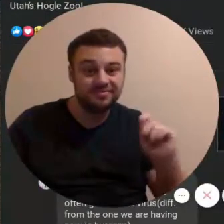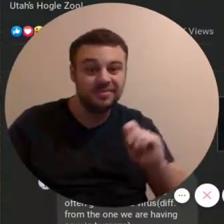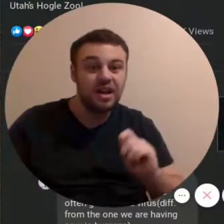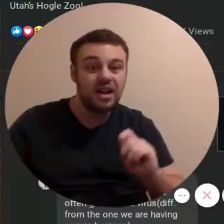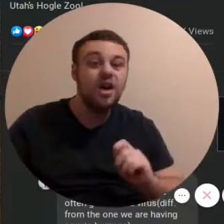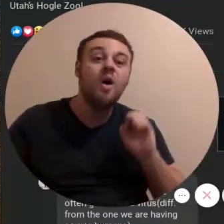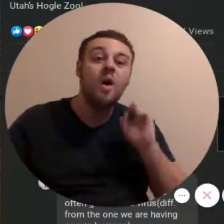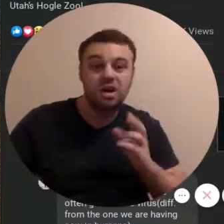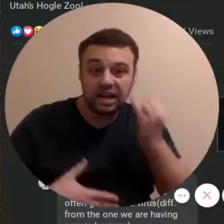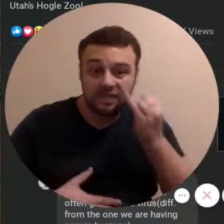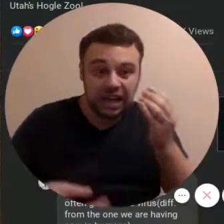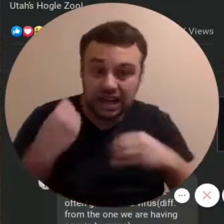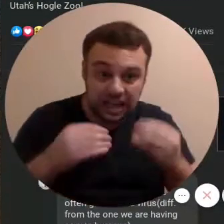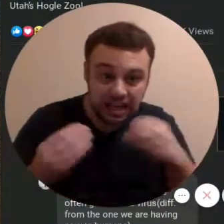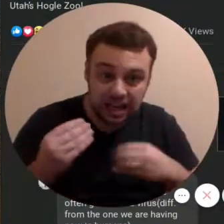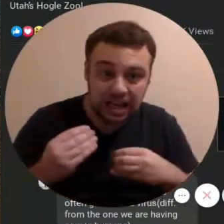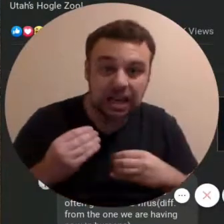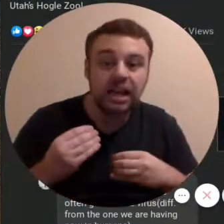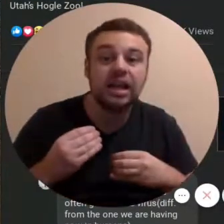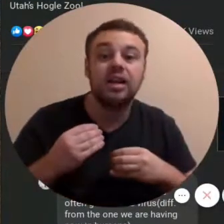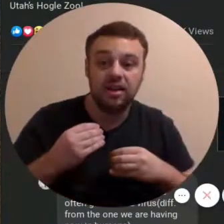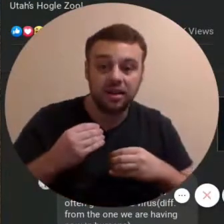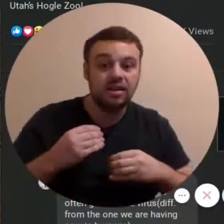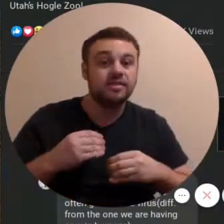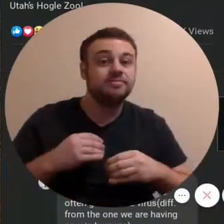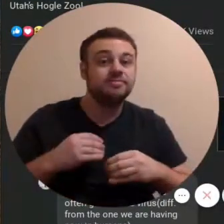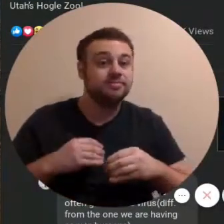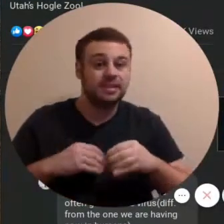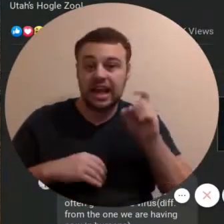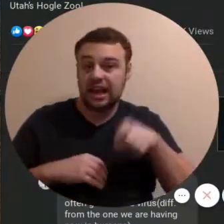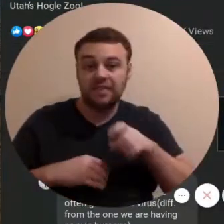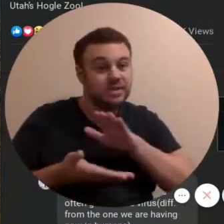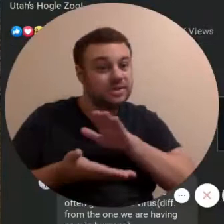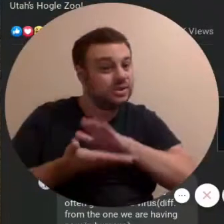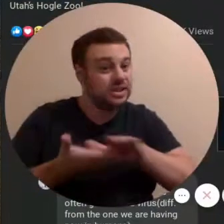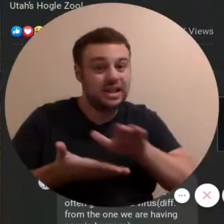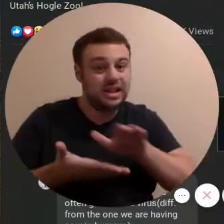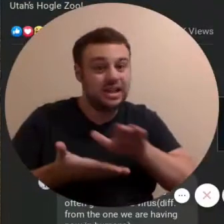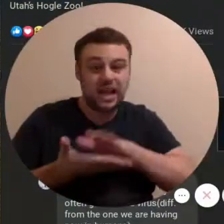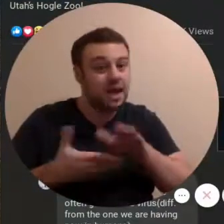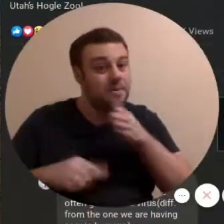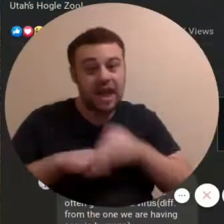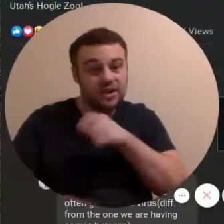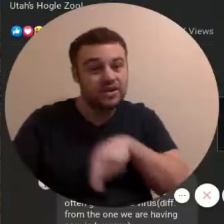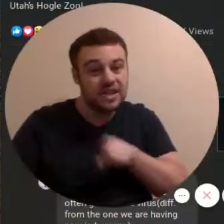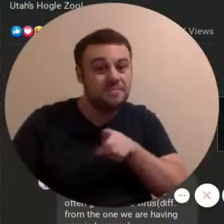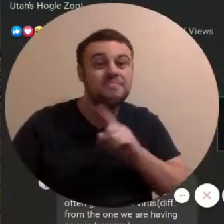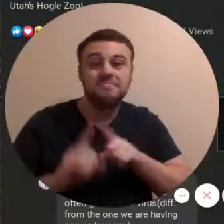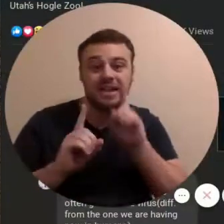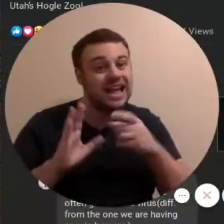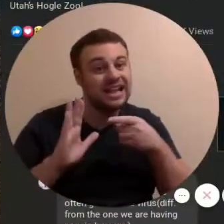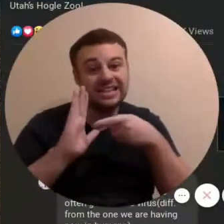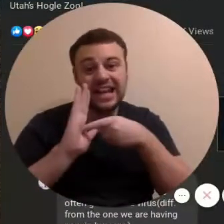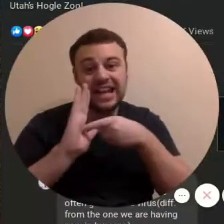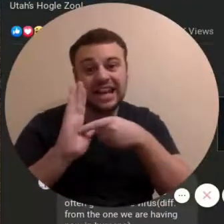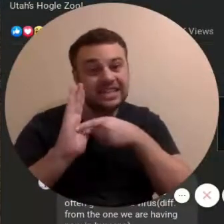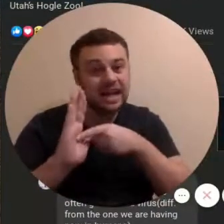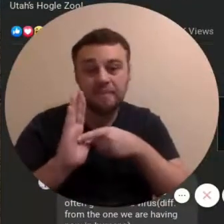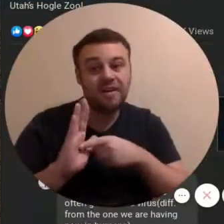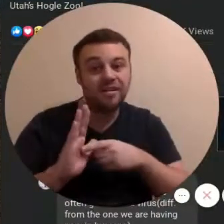right in there, and then I have to pick that up. But that's just an example of how good they are at scent marking.